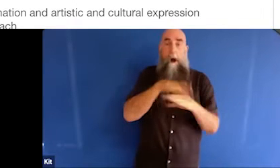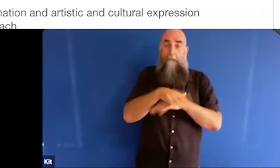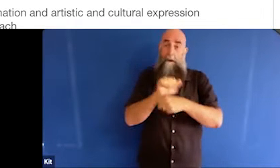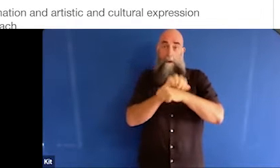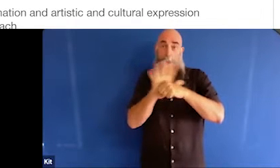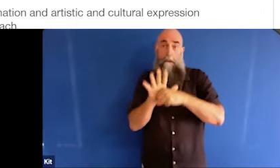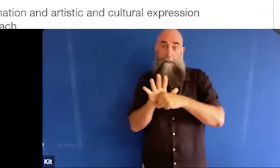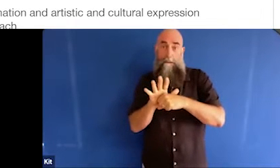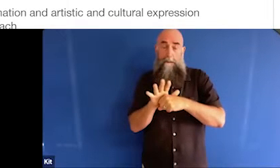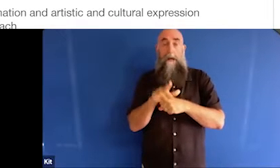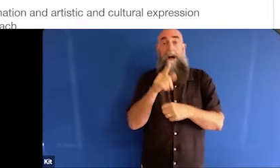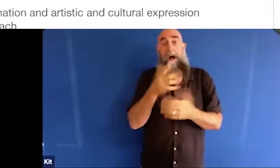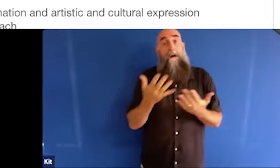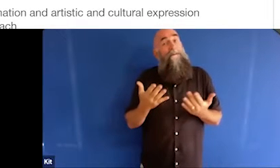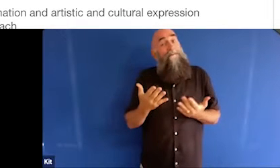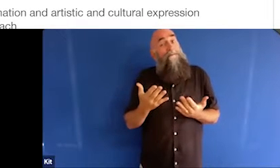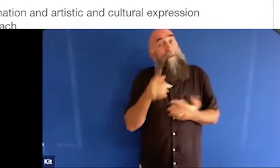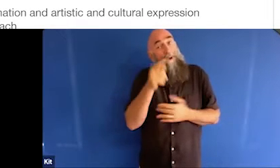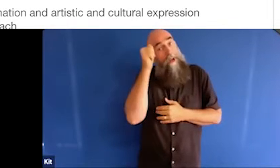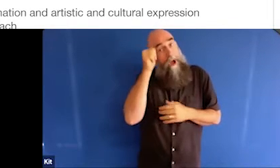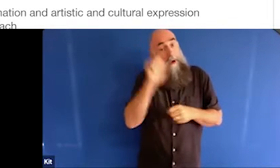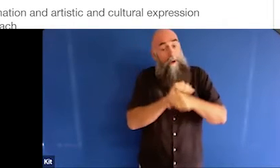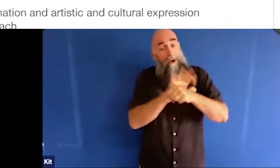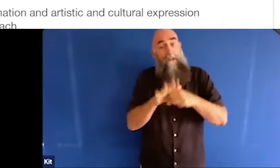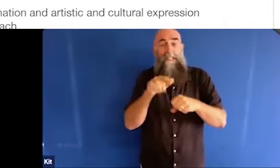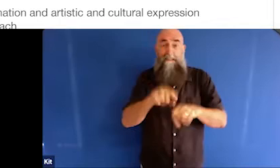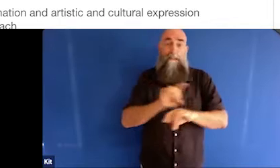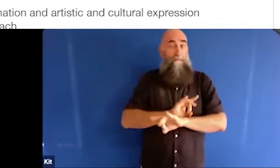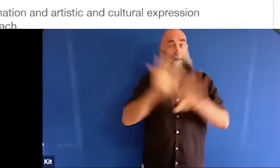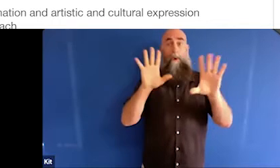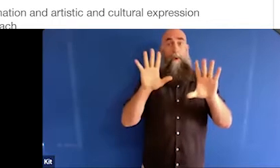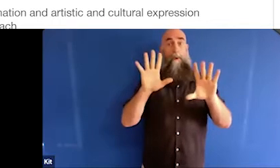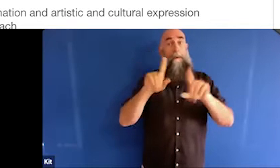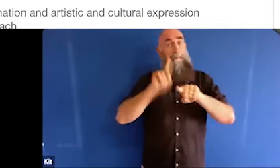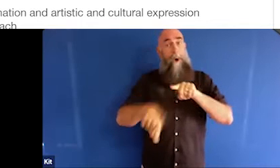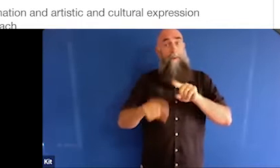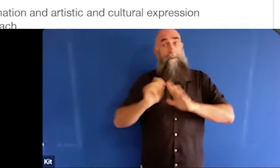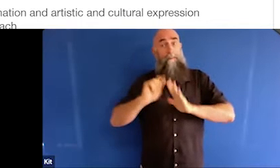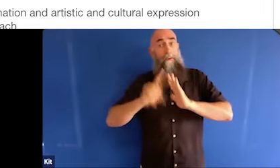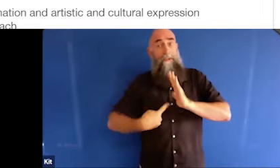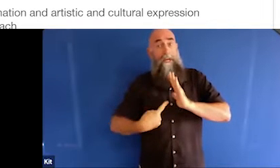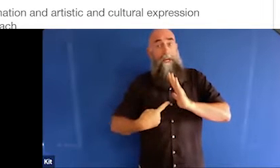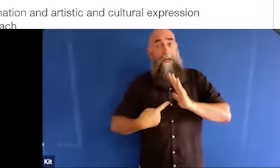pretty much ruined a lot of people's projects. So, people that have got have gotten funding